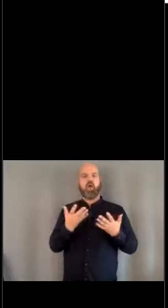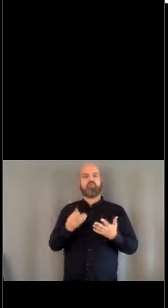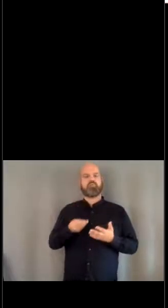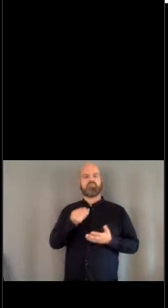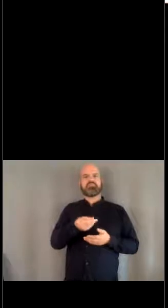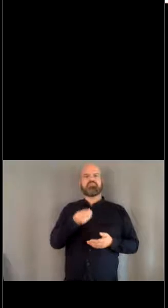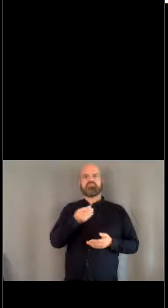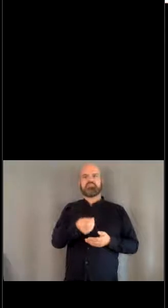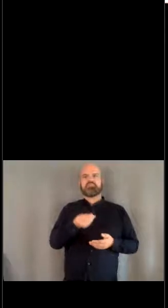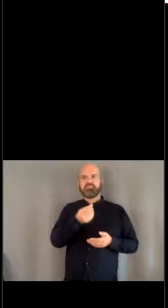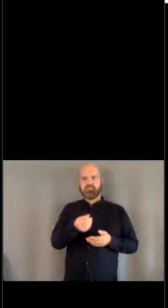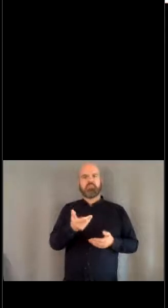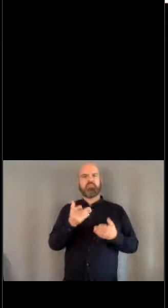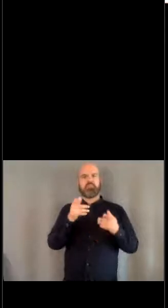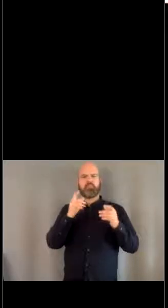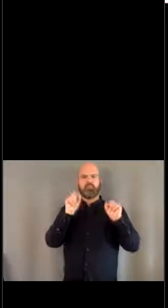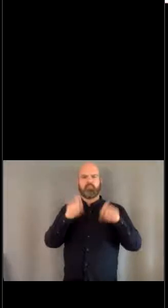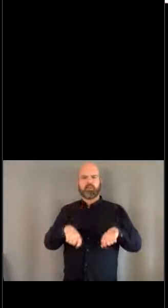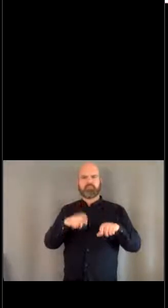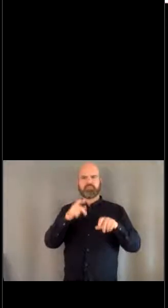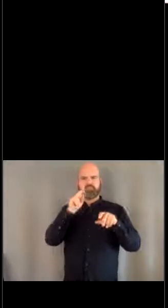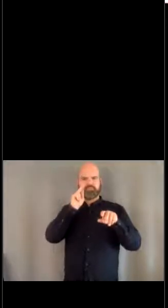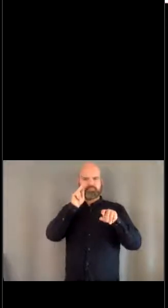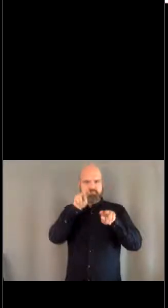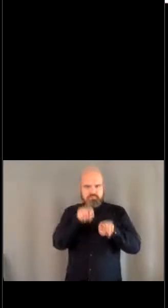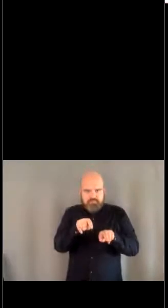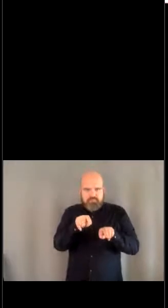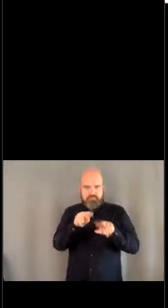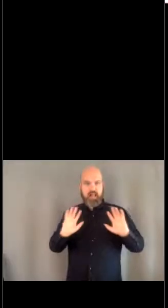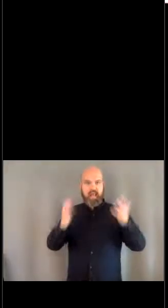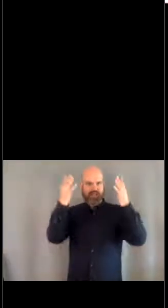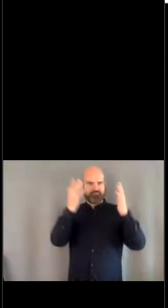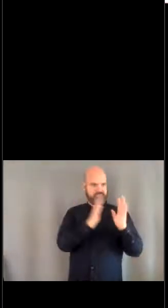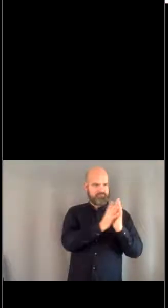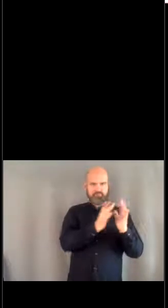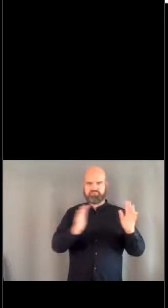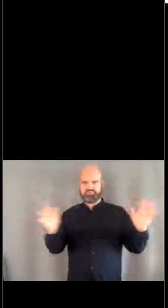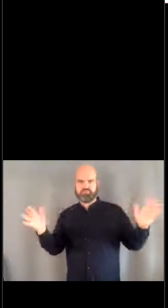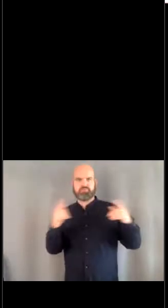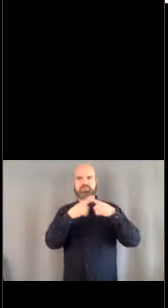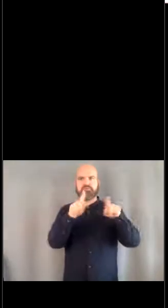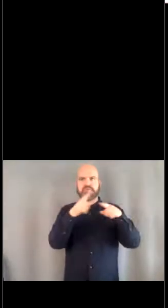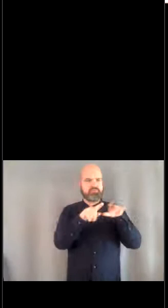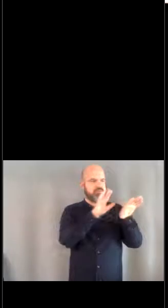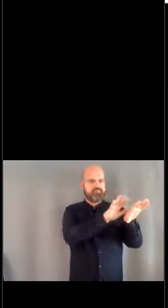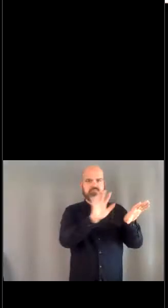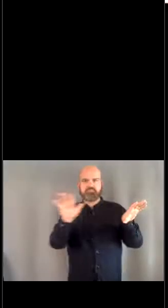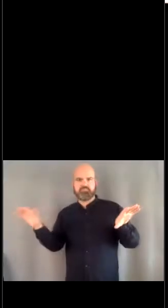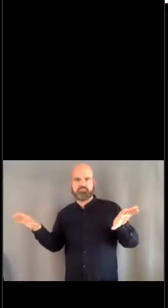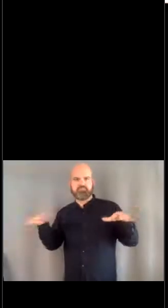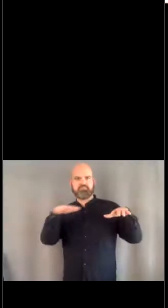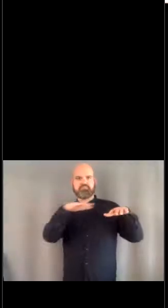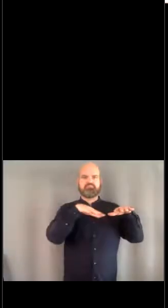across the life cycle also by the types of benefits so all persons with disabilities regardless of their income level.